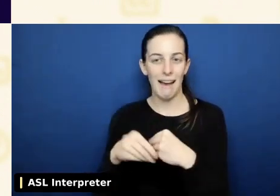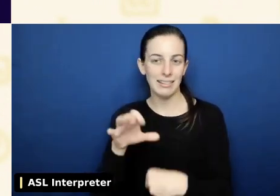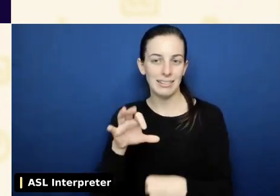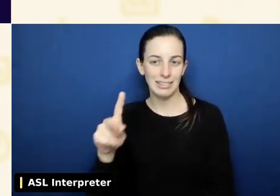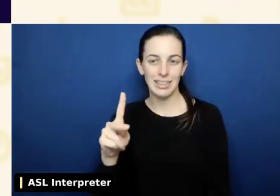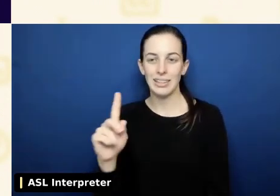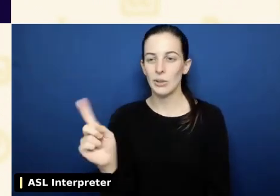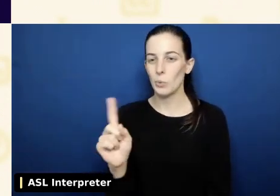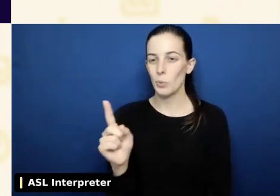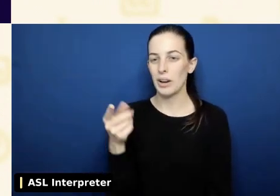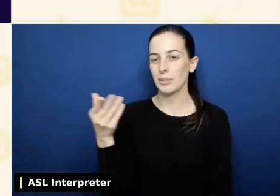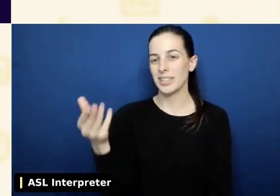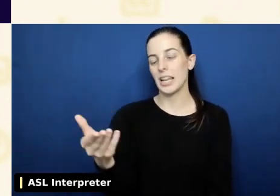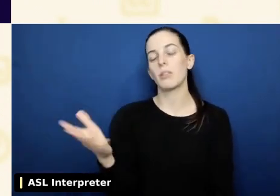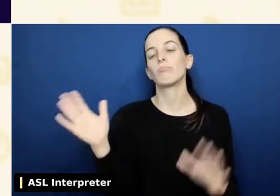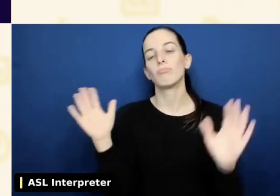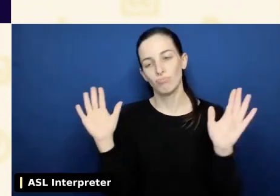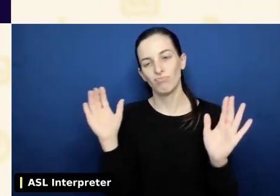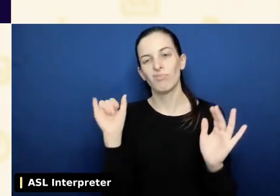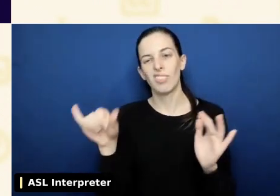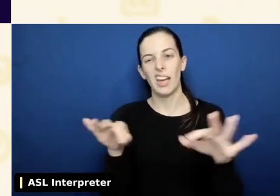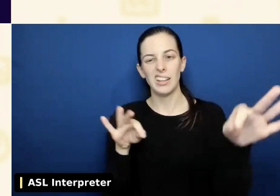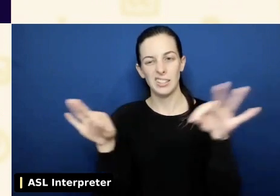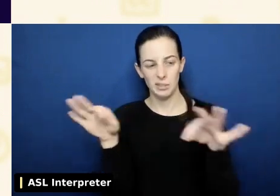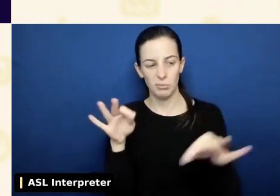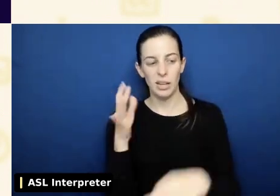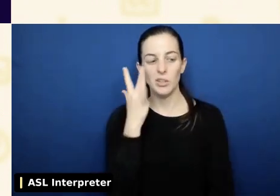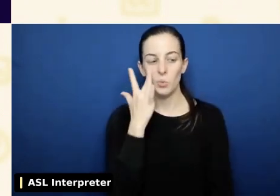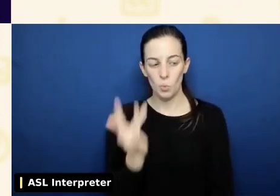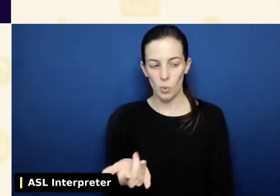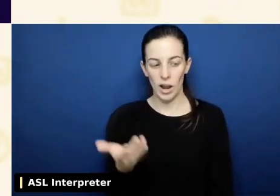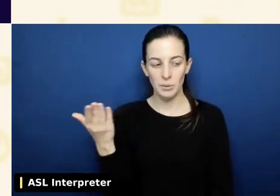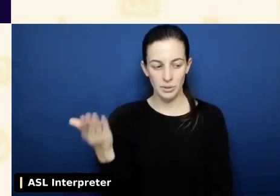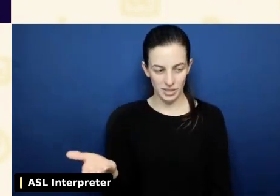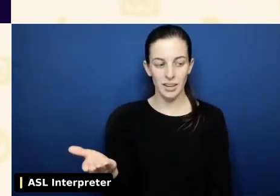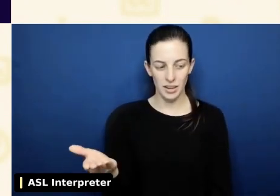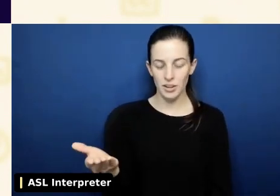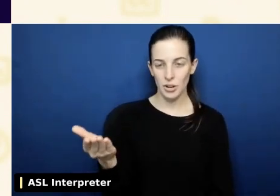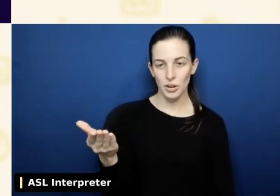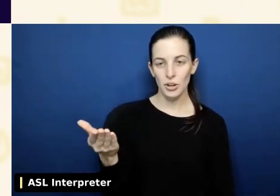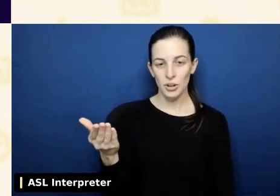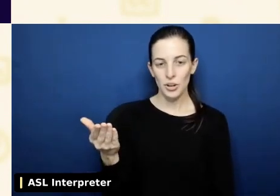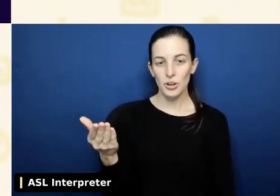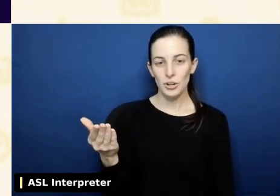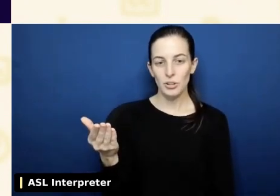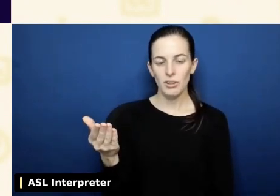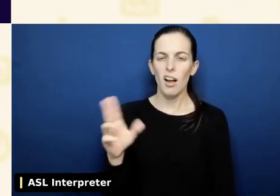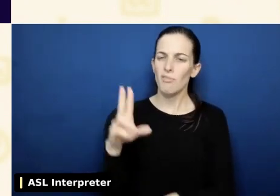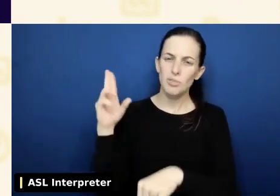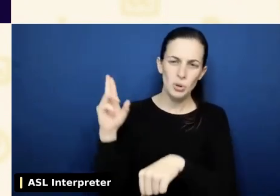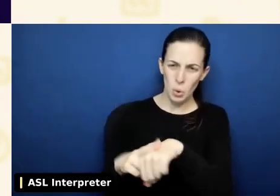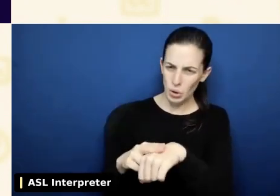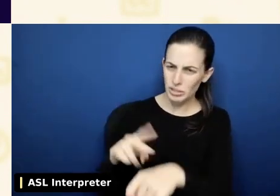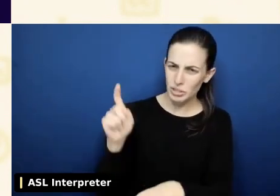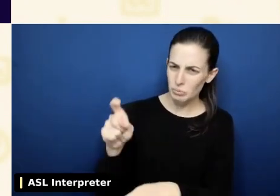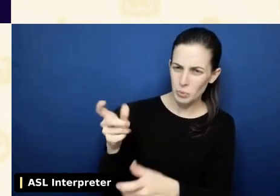So that explains to me why this is saying this isn't a link. Of course, it's supposed to be a link. It's just missing the URL.